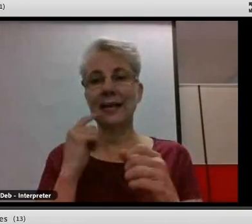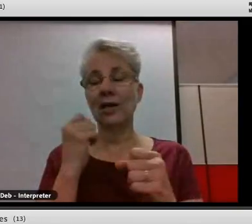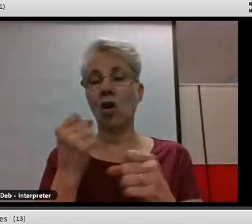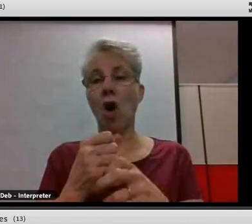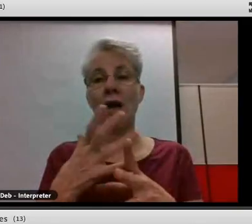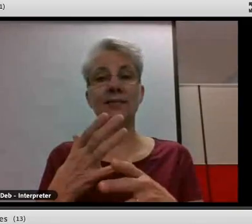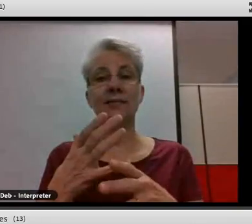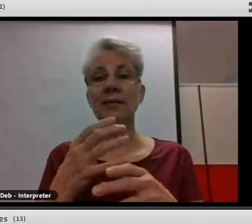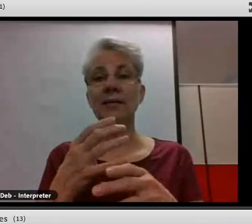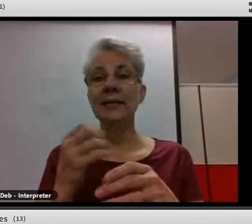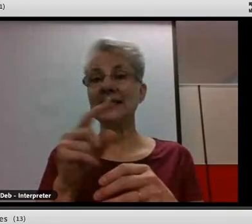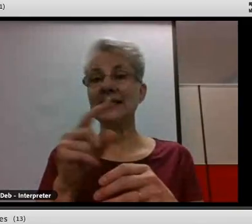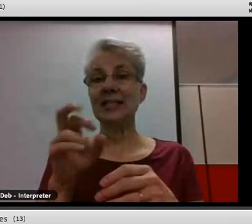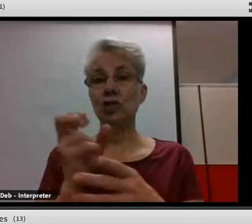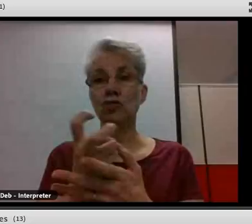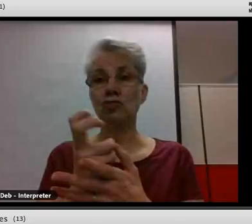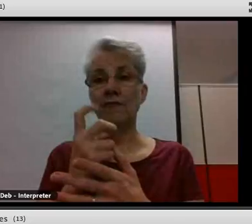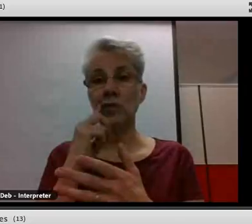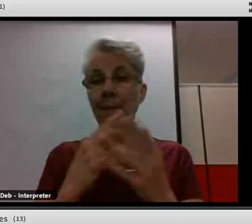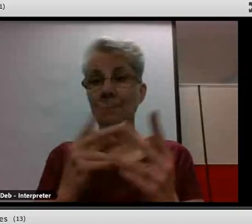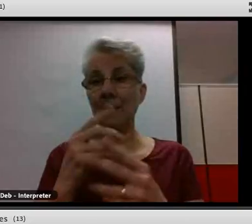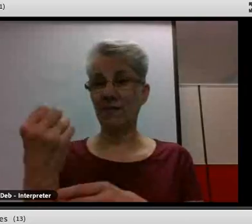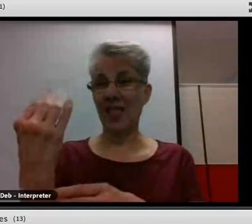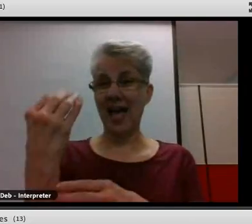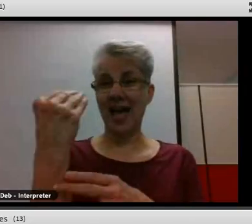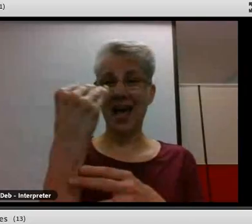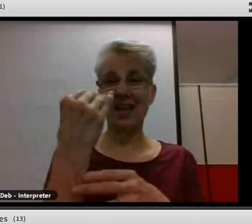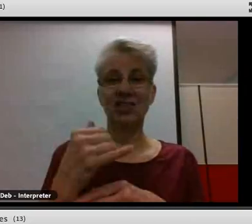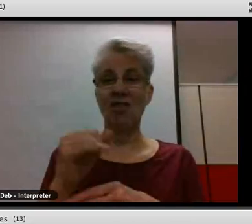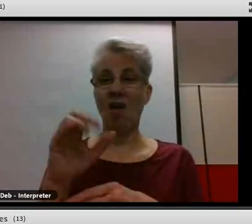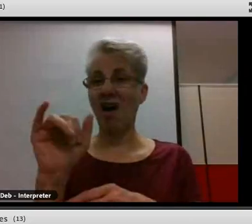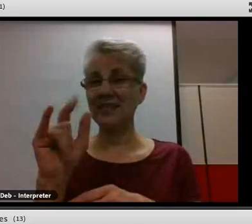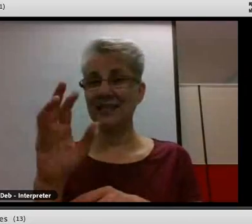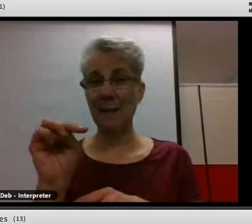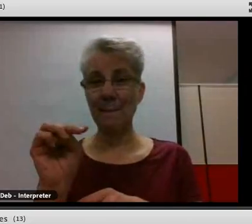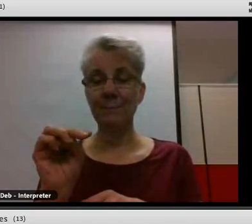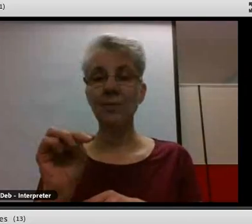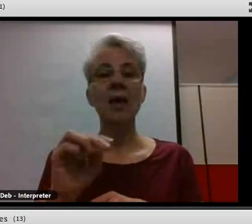Again, the side is clear, logically organized.